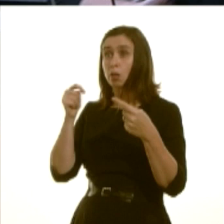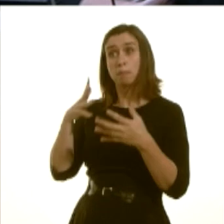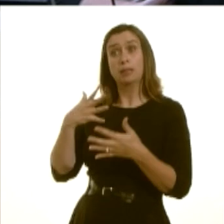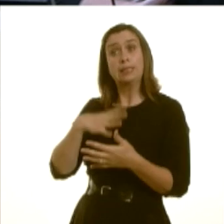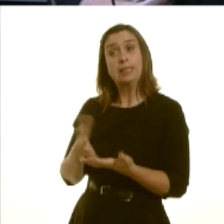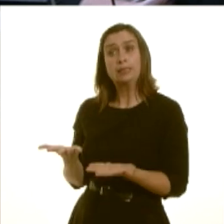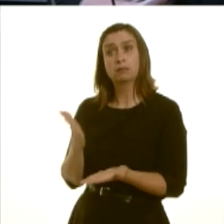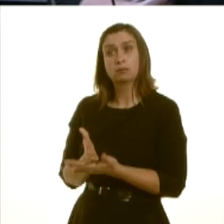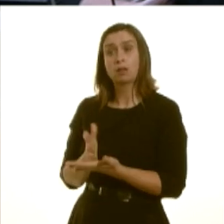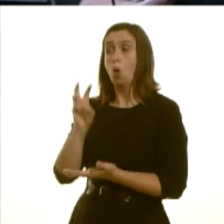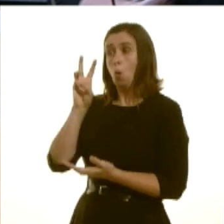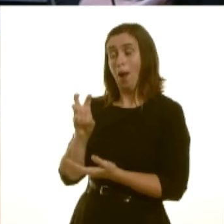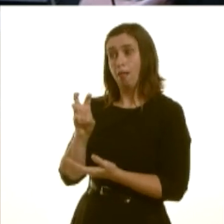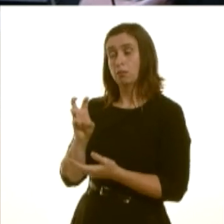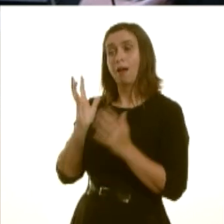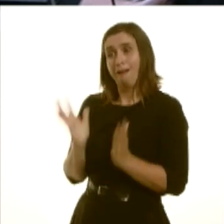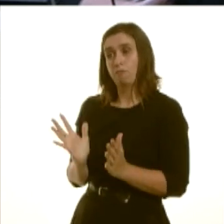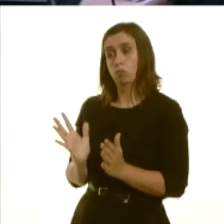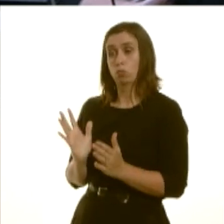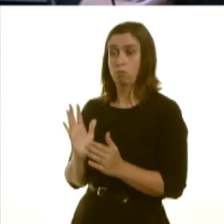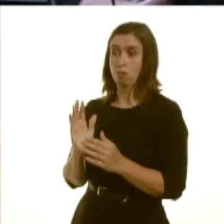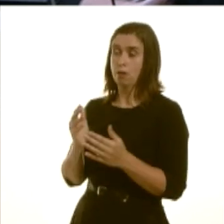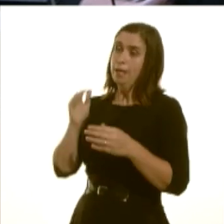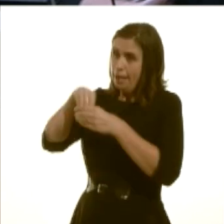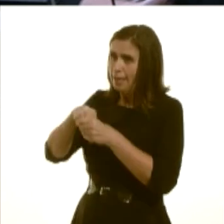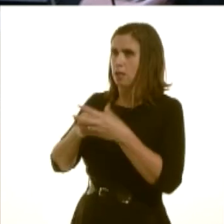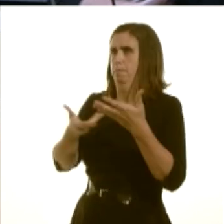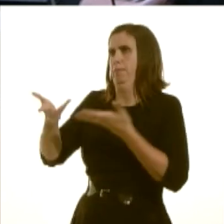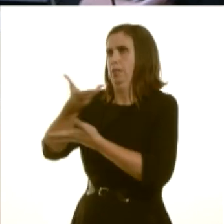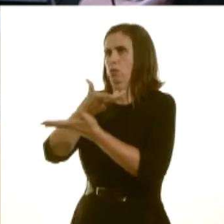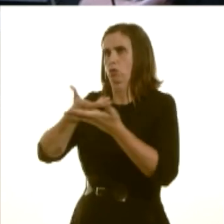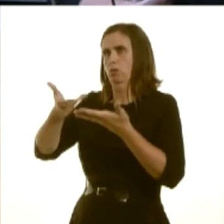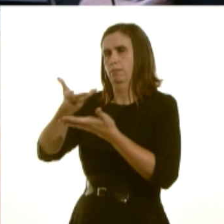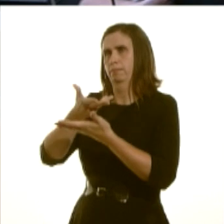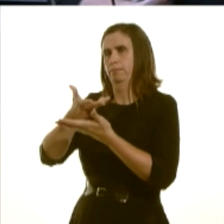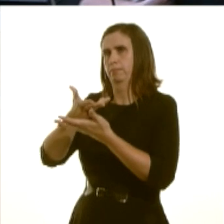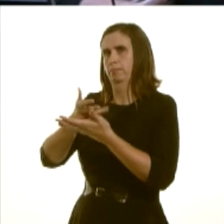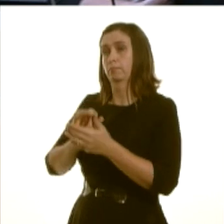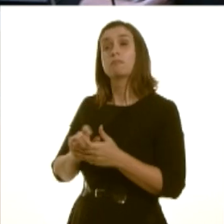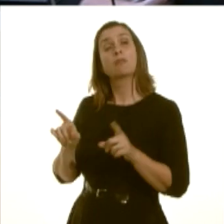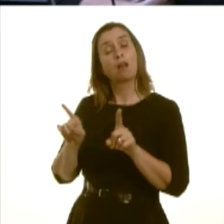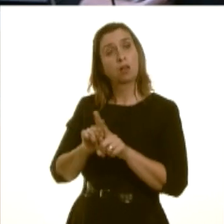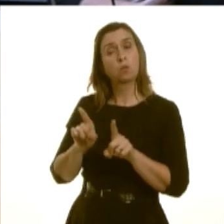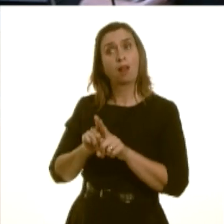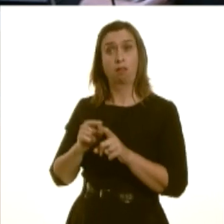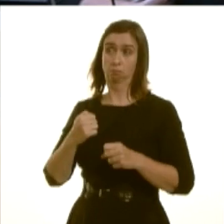Wales must form a part of those discussions. In the same way, we as a Government would